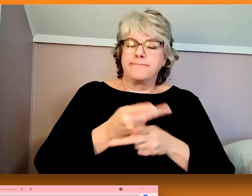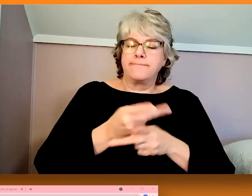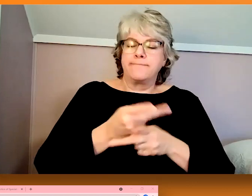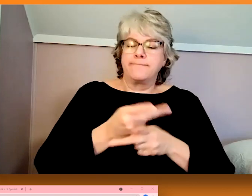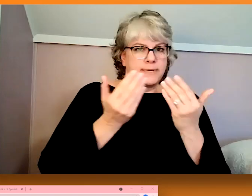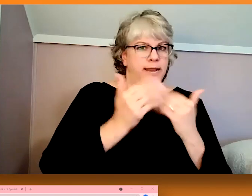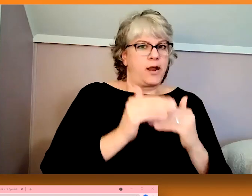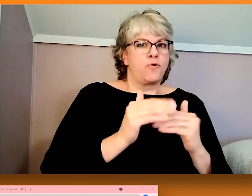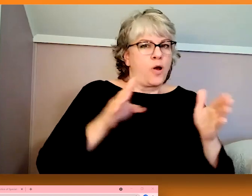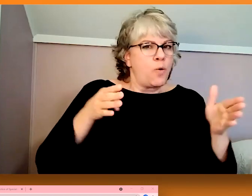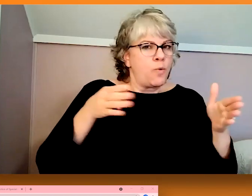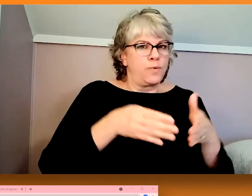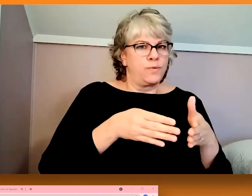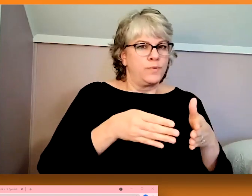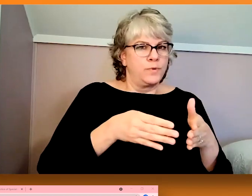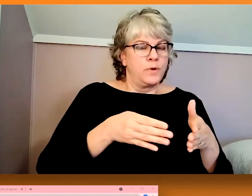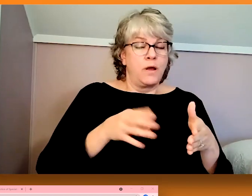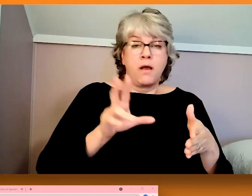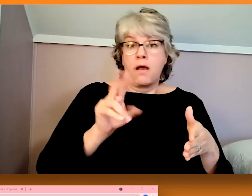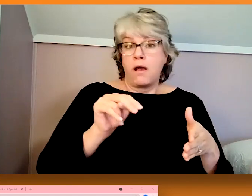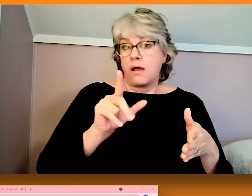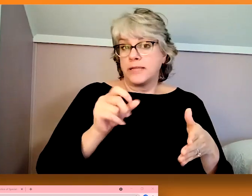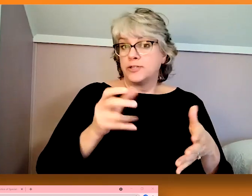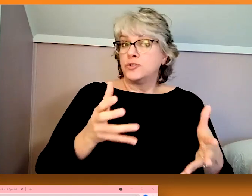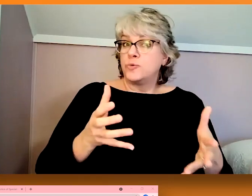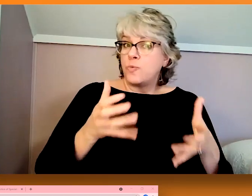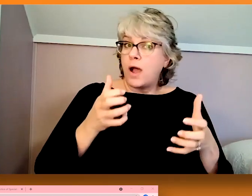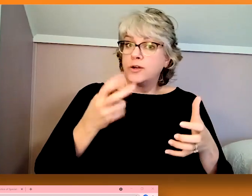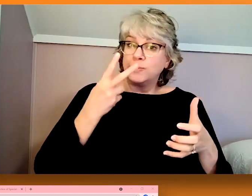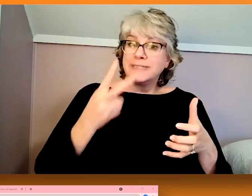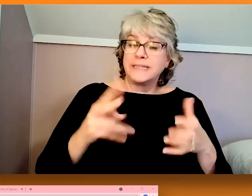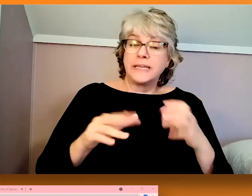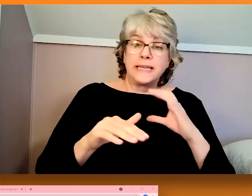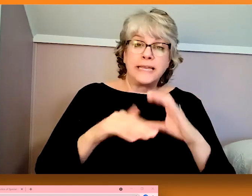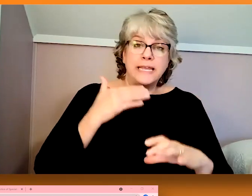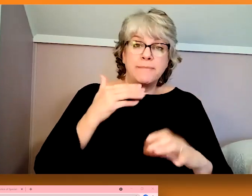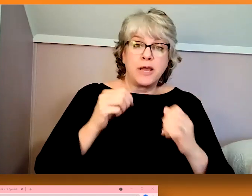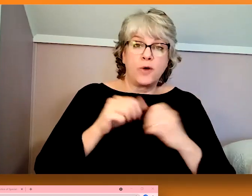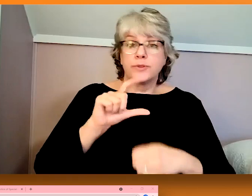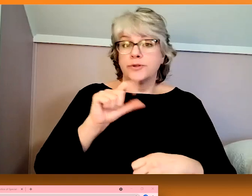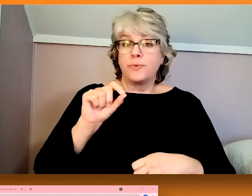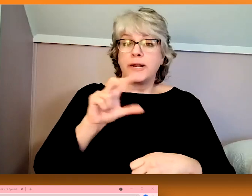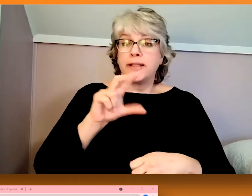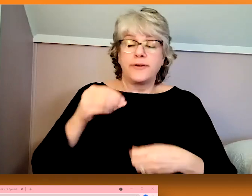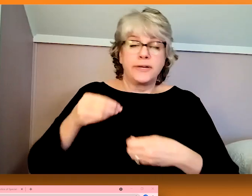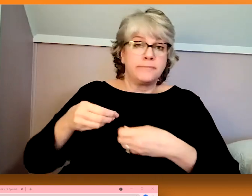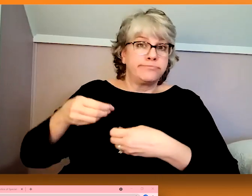a list of 20 grants every week. So those are the two things I'm saying,